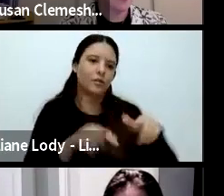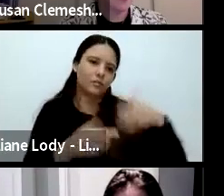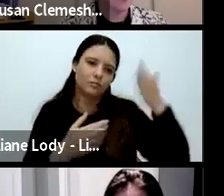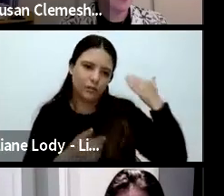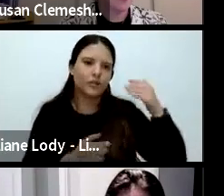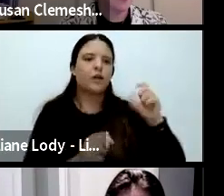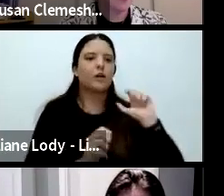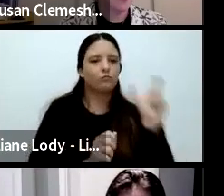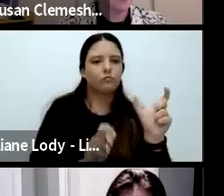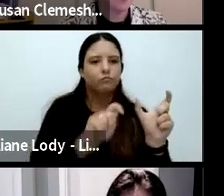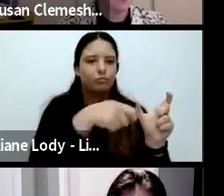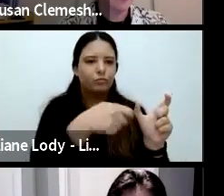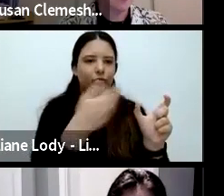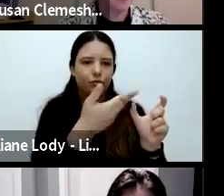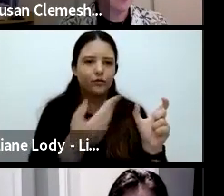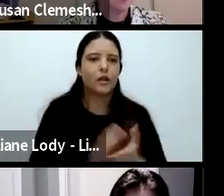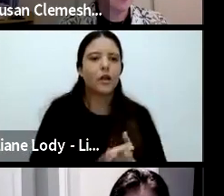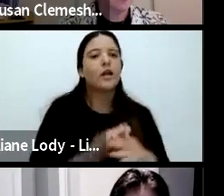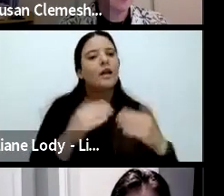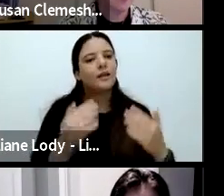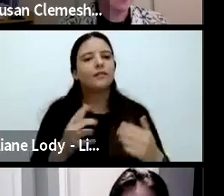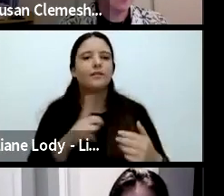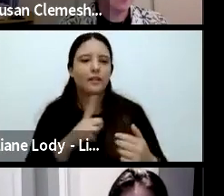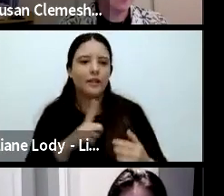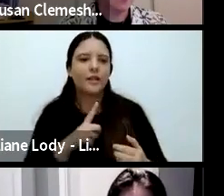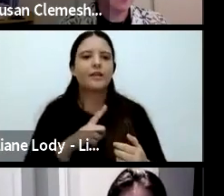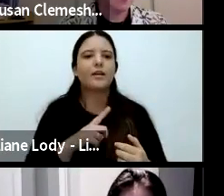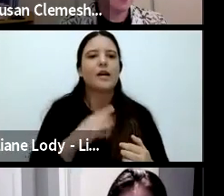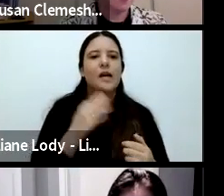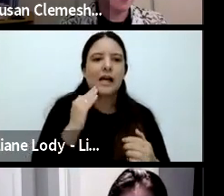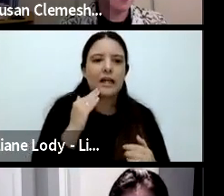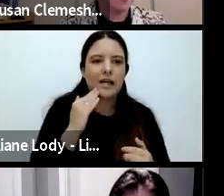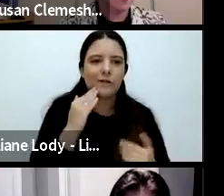has this.